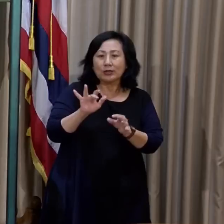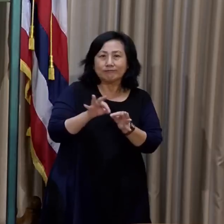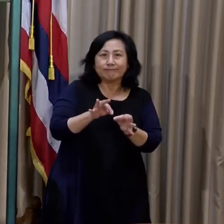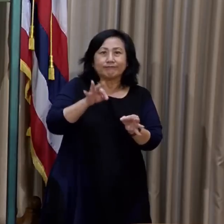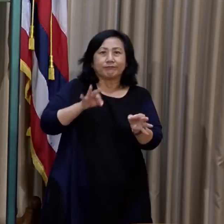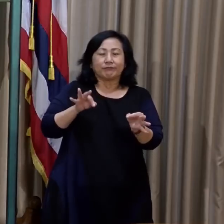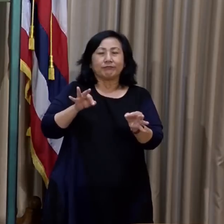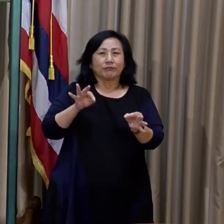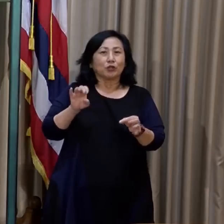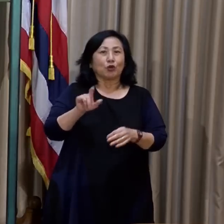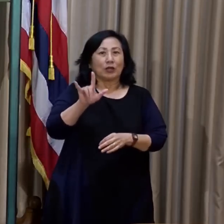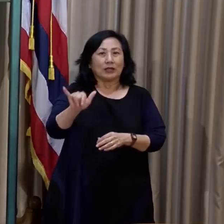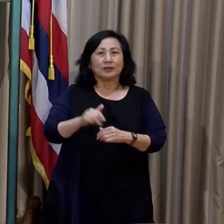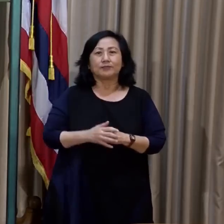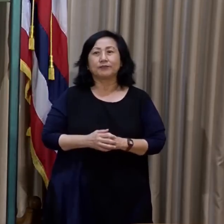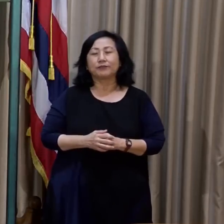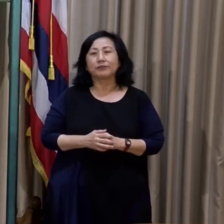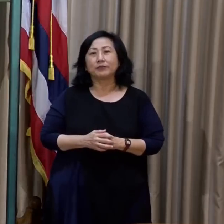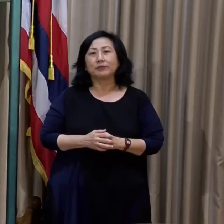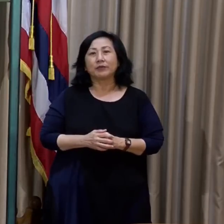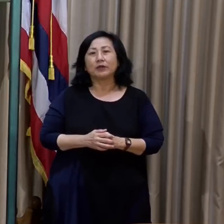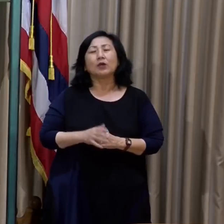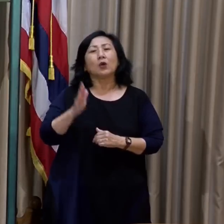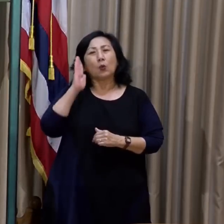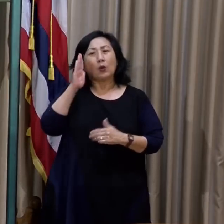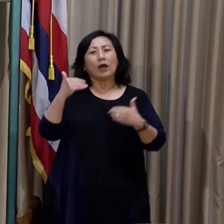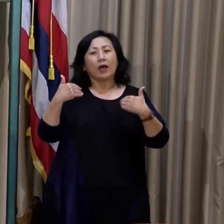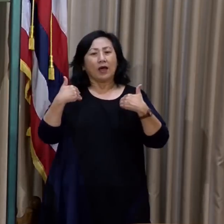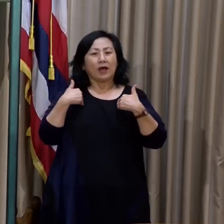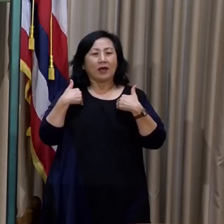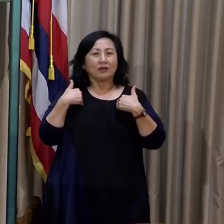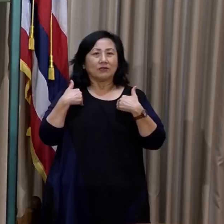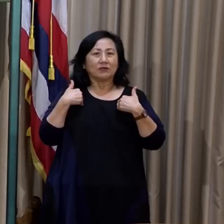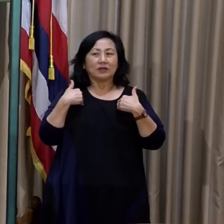16 OR BEYOND, TO BE PATIENT. TO ARRIVE AT THE AIRPORT A LITTLE BIT EARLIER THAN YOU